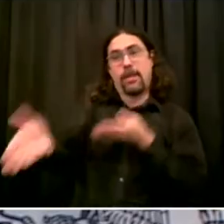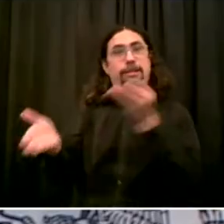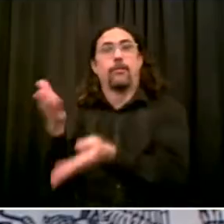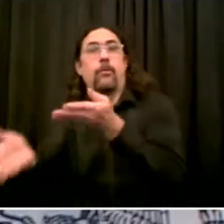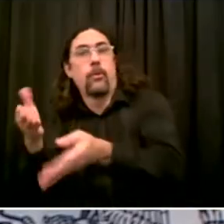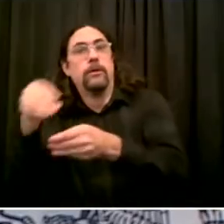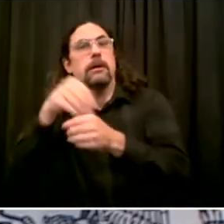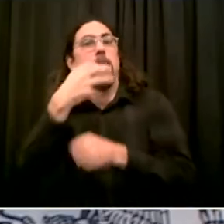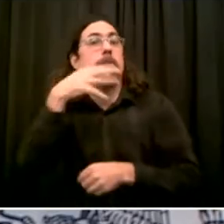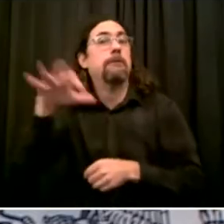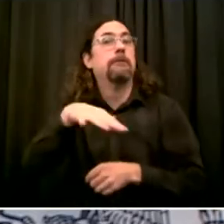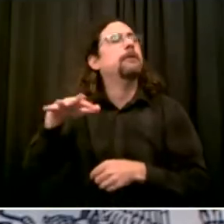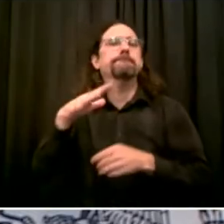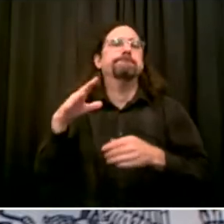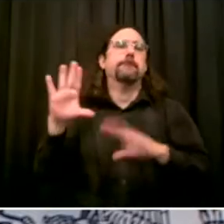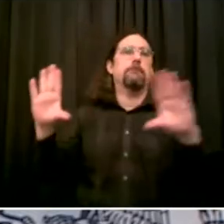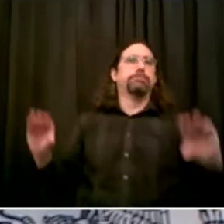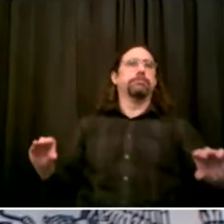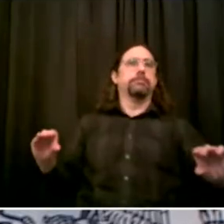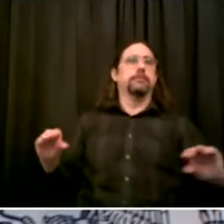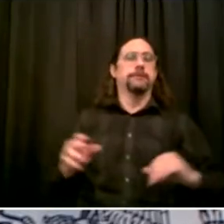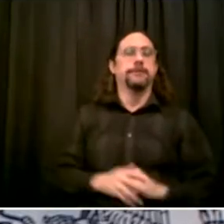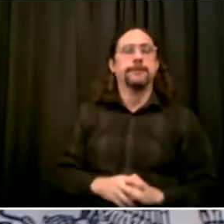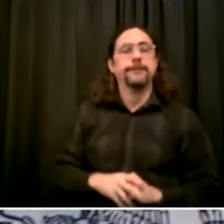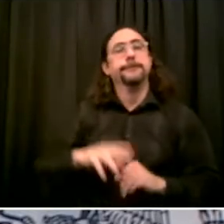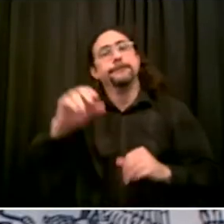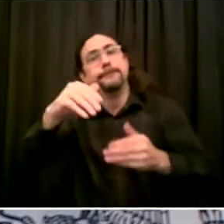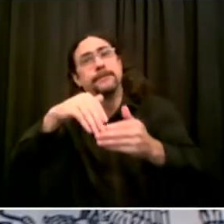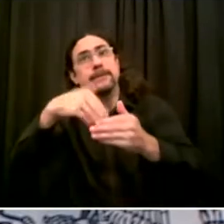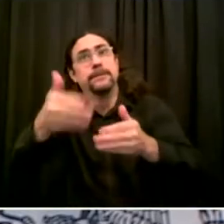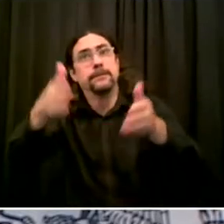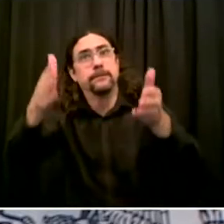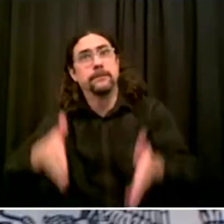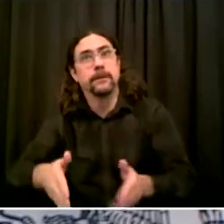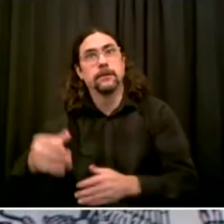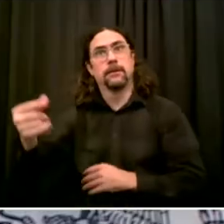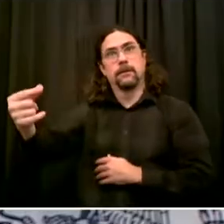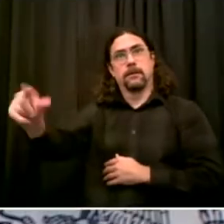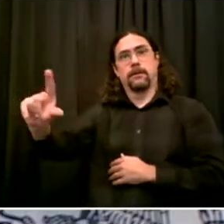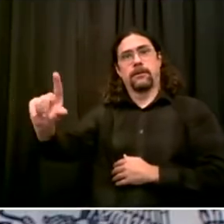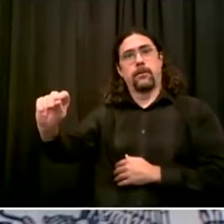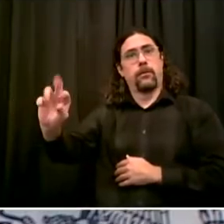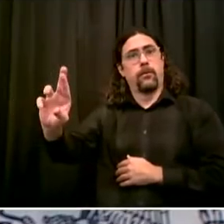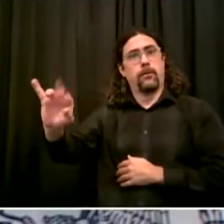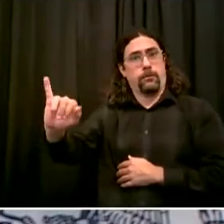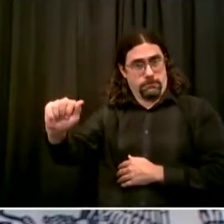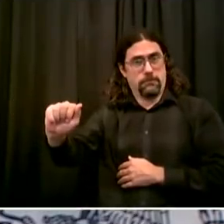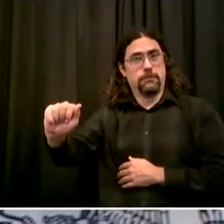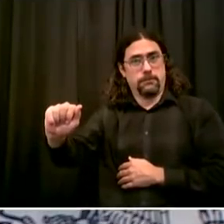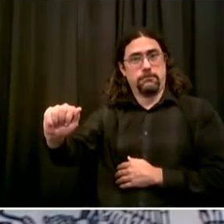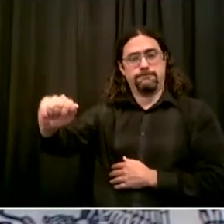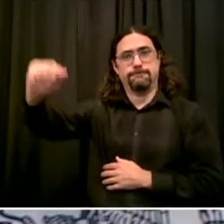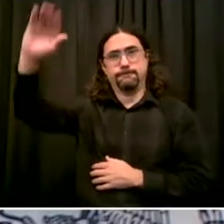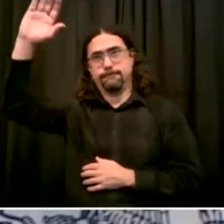WE HAVE DONE IT IT BEFORE AND OVERCOME CHALLENGES AND WE WILL DO IT AGAIN.